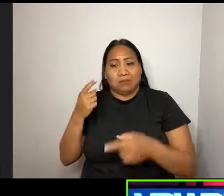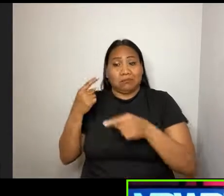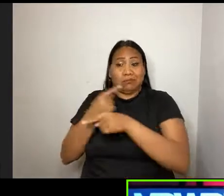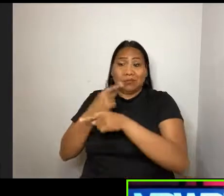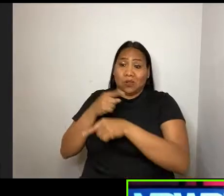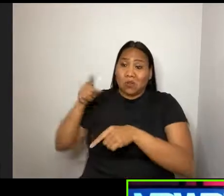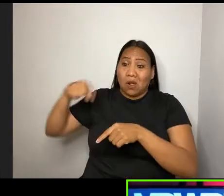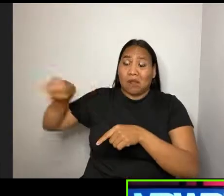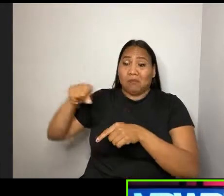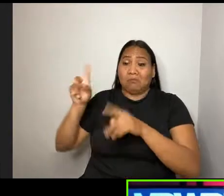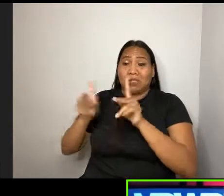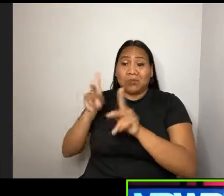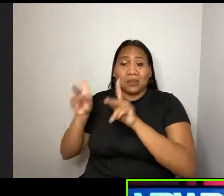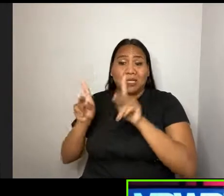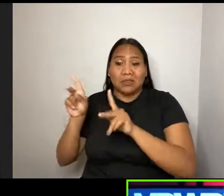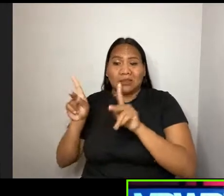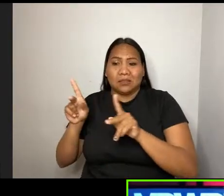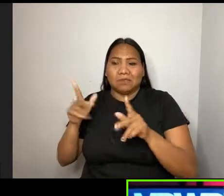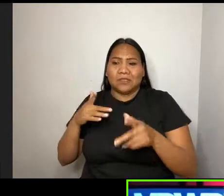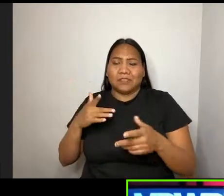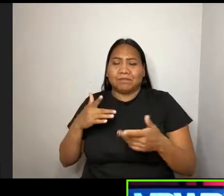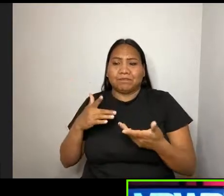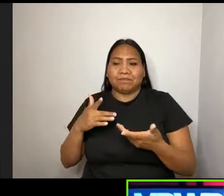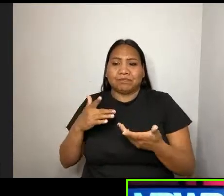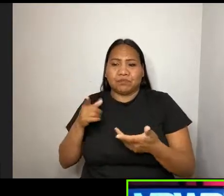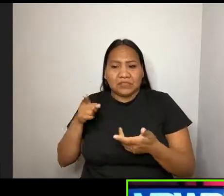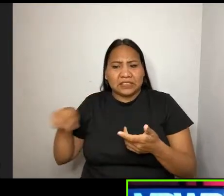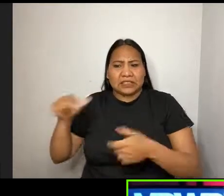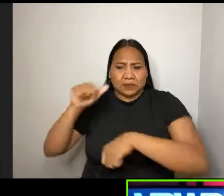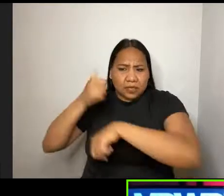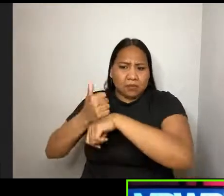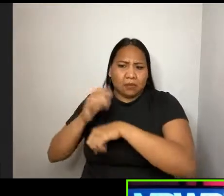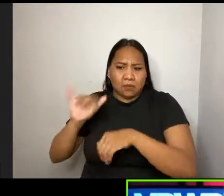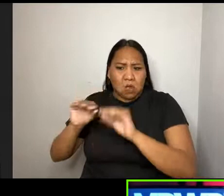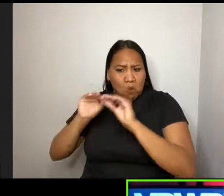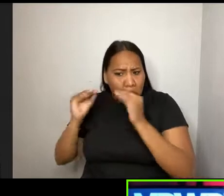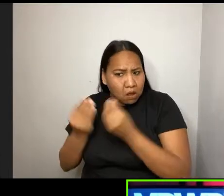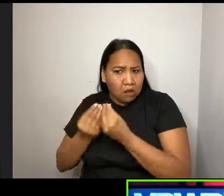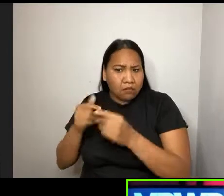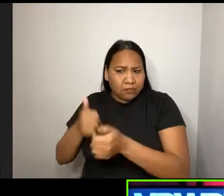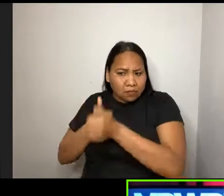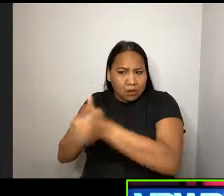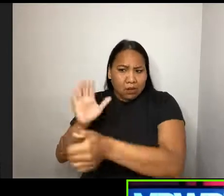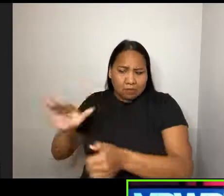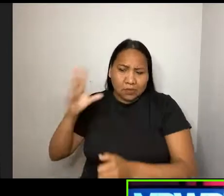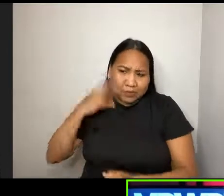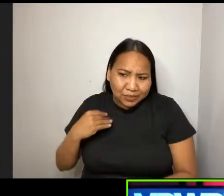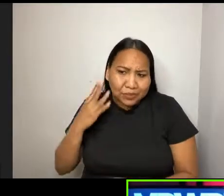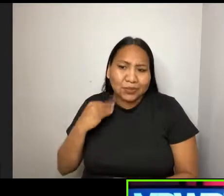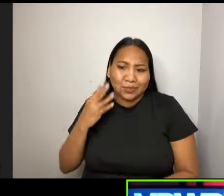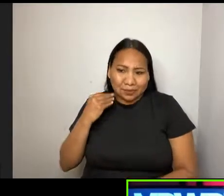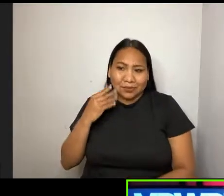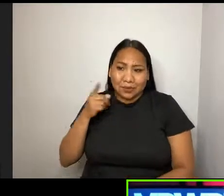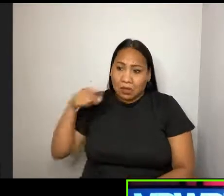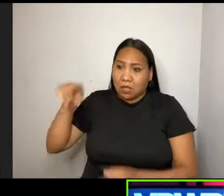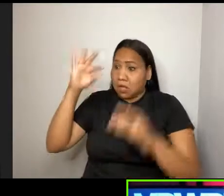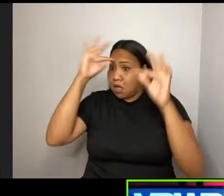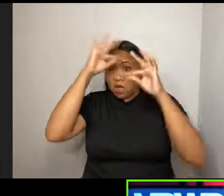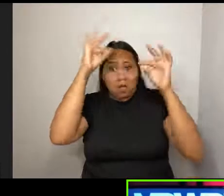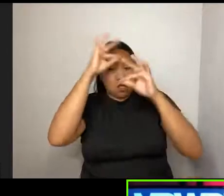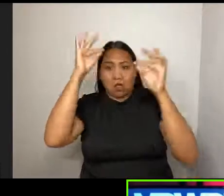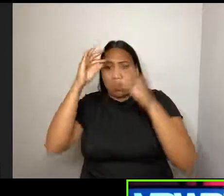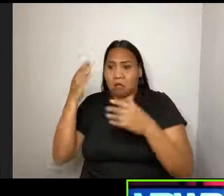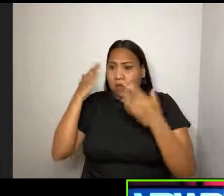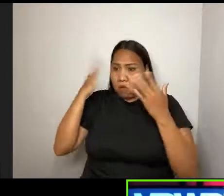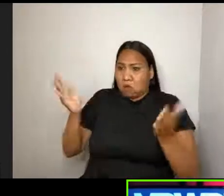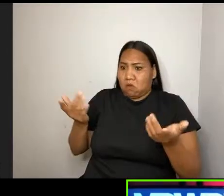own lived experience and they don't know what they are doing. I mean they know what they are